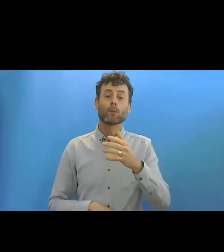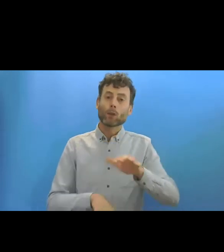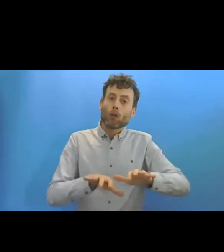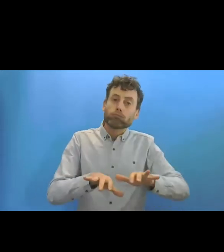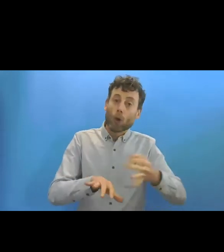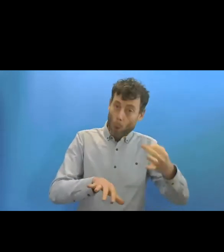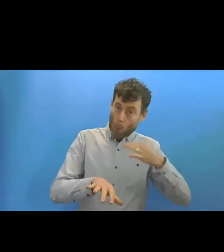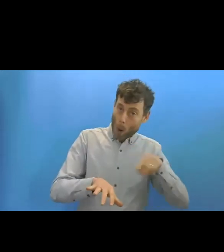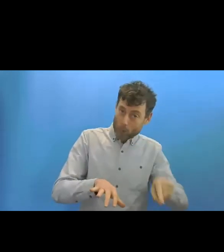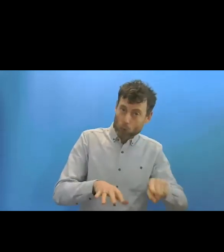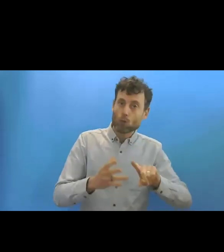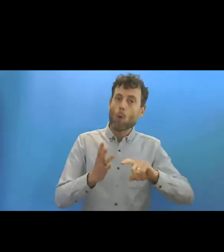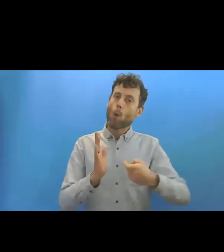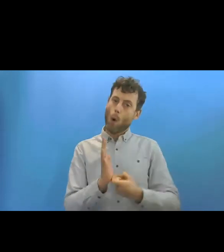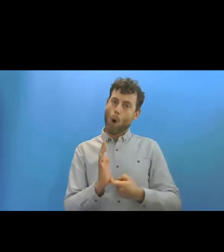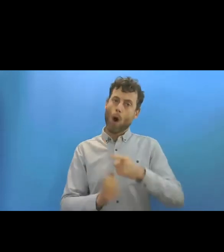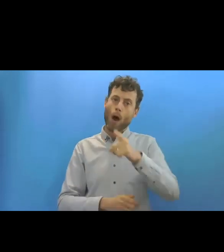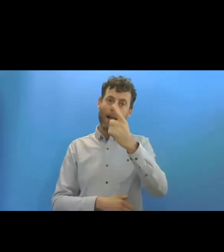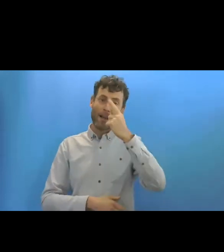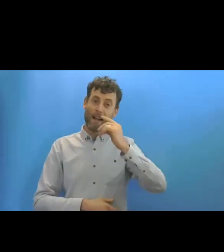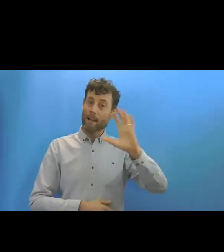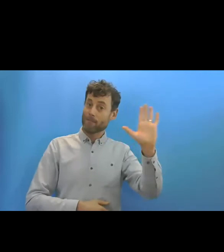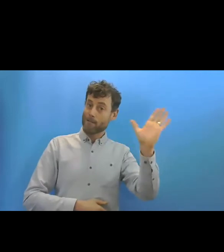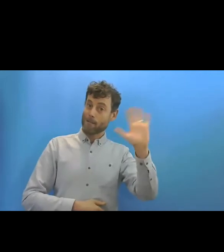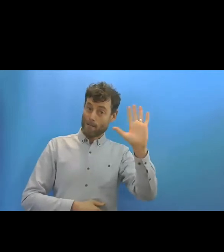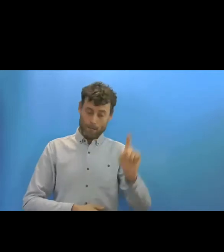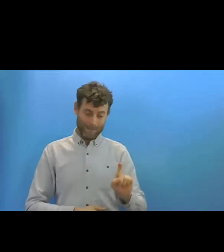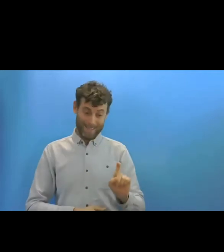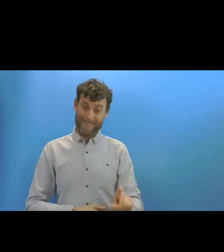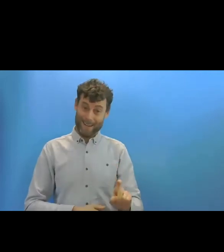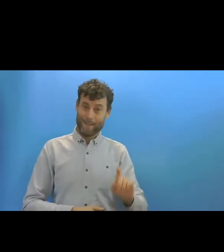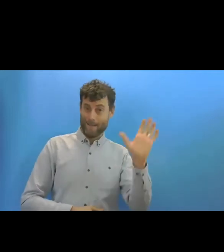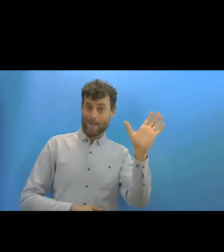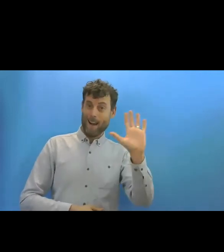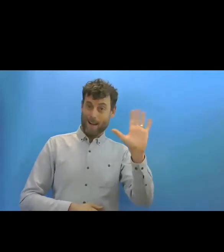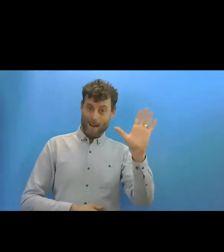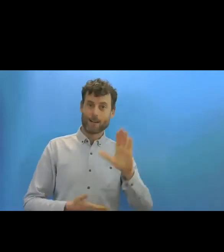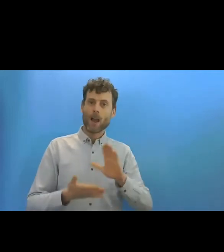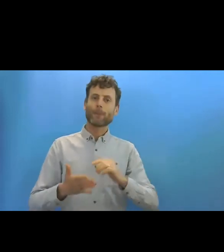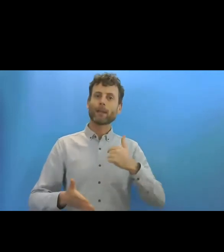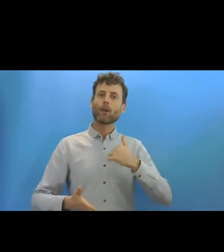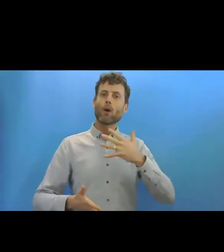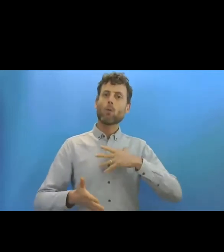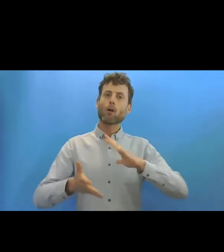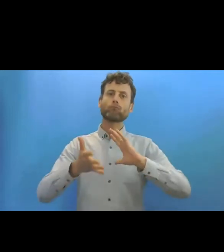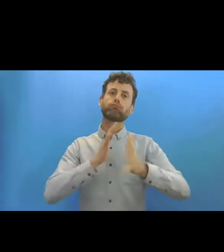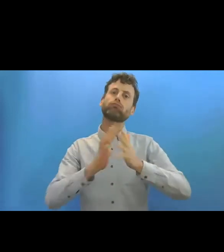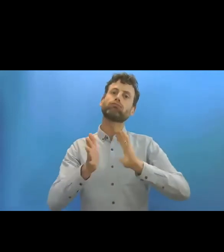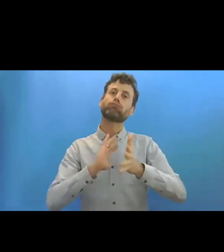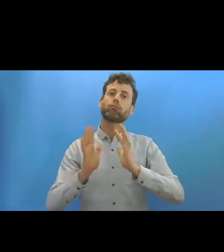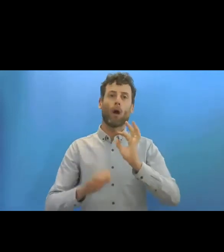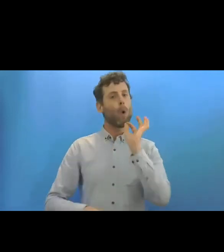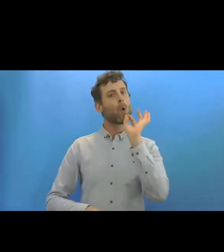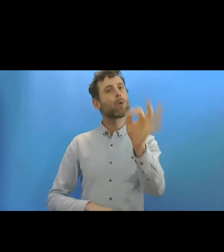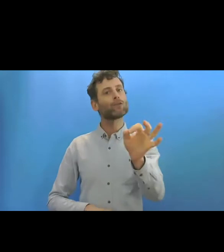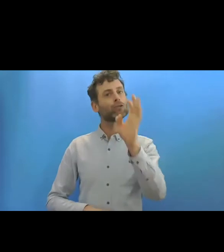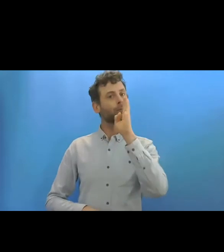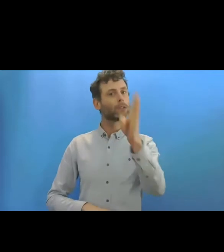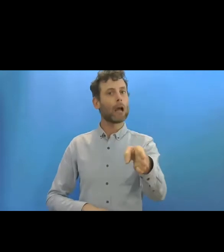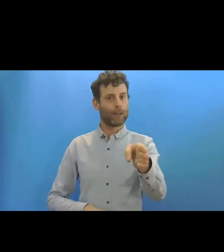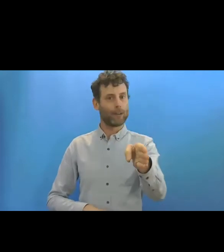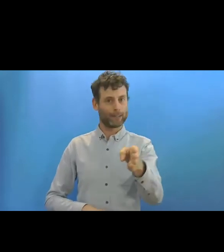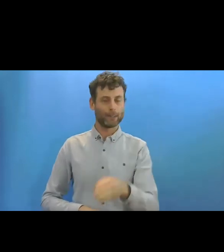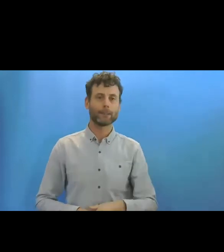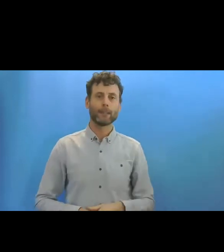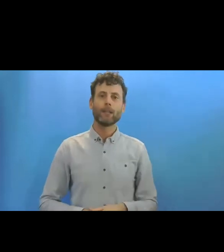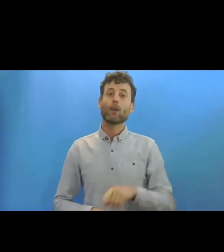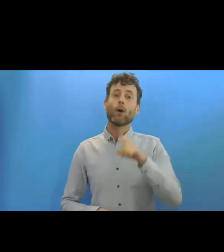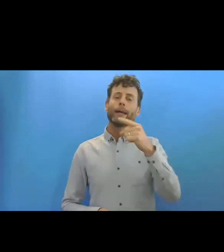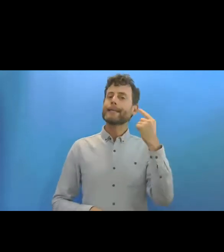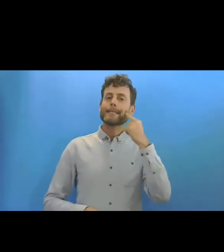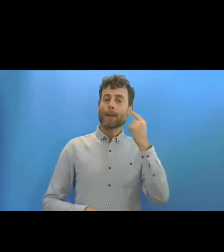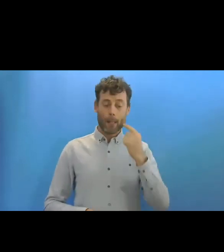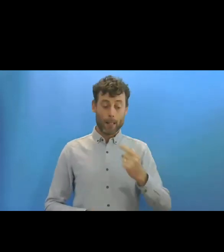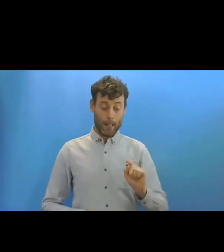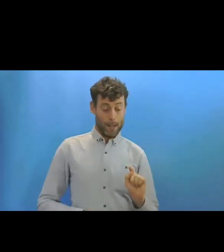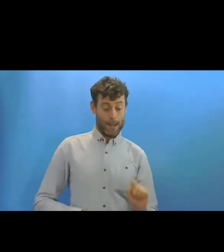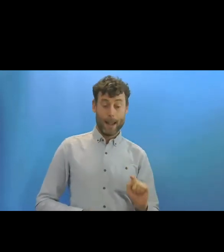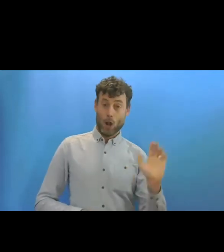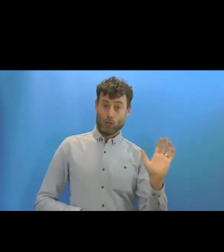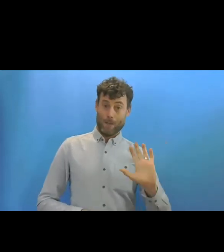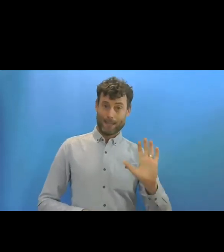as we can before we aim to finish promptly at 1.30. You can type your questions in the question box, or for access, you can ask it yourself, for example for those who prefer to use